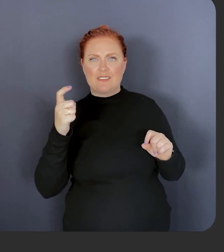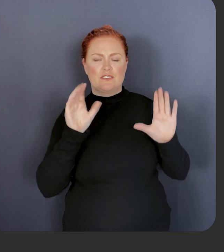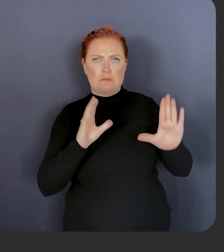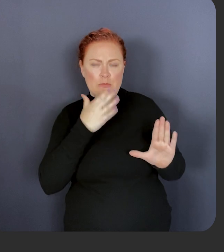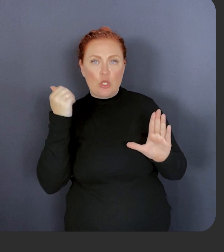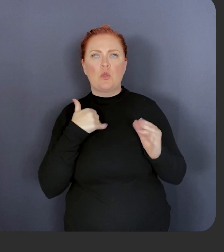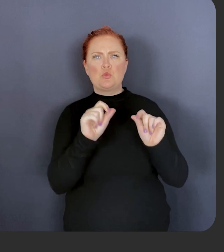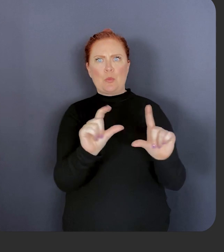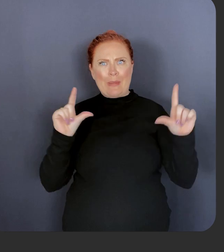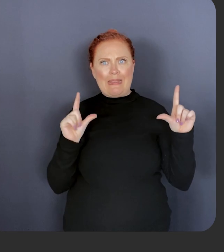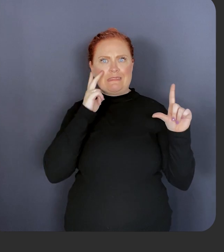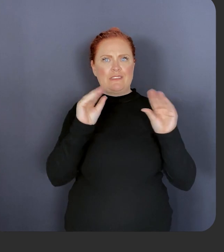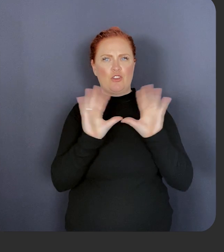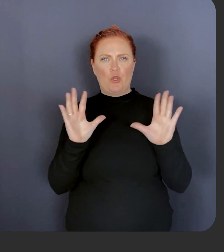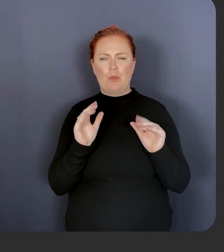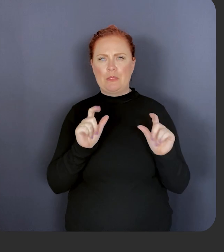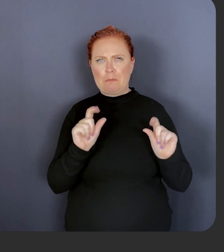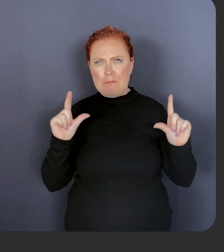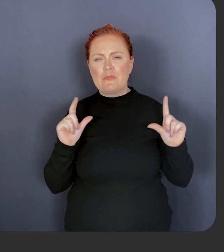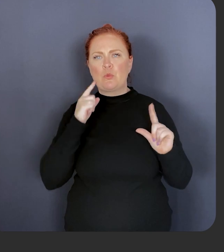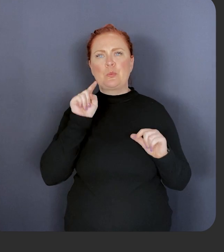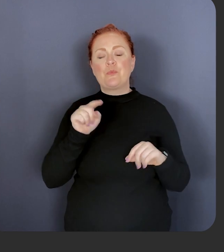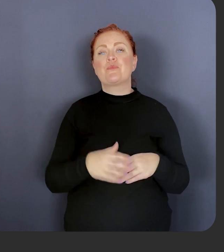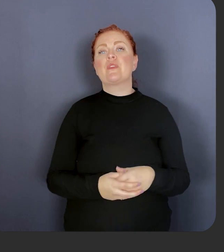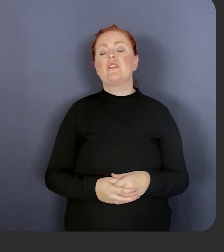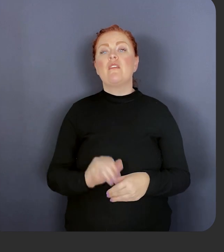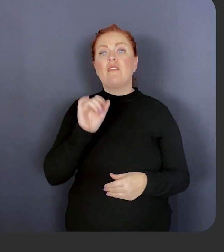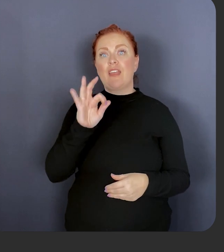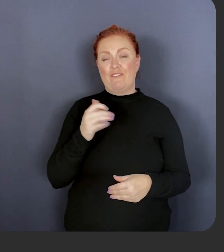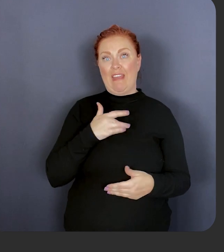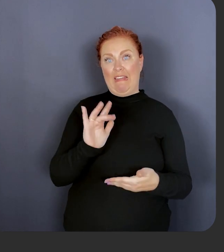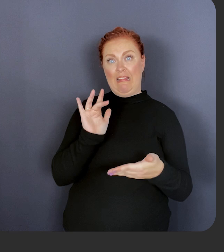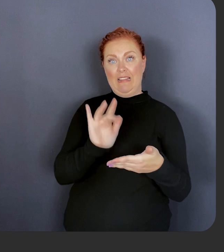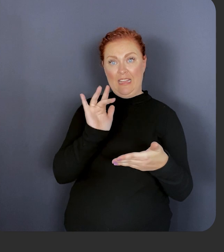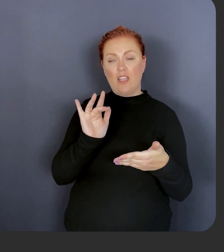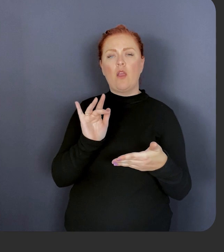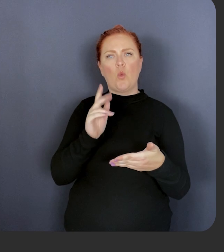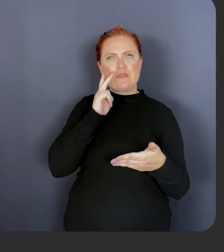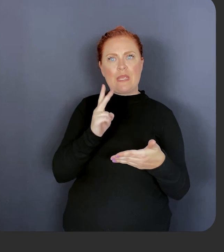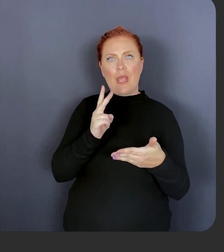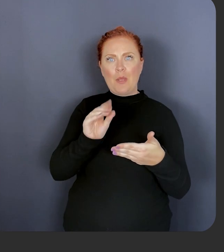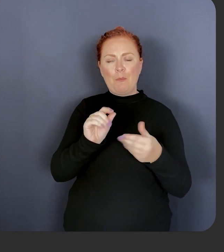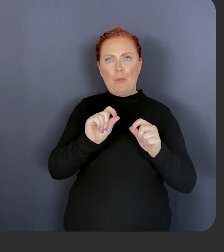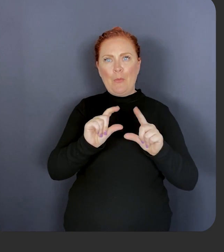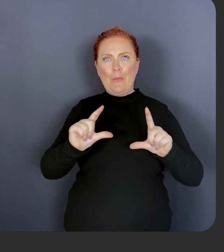So if I zoom in so that you can really see, if I click, there's a click interaction that visible.